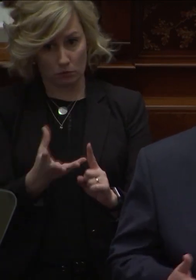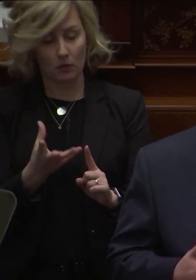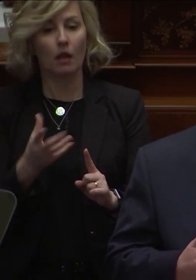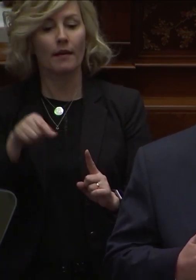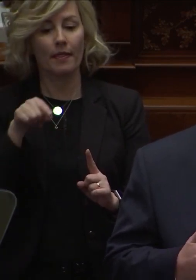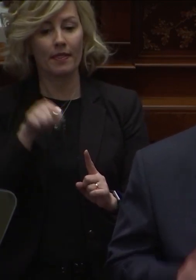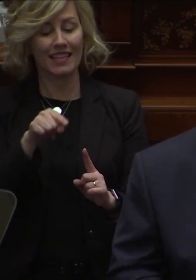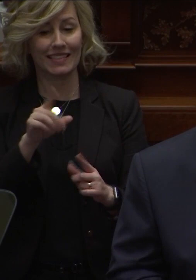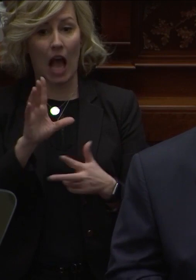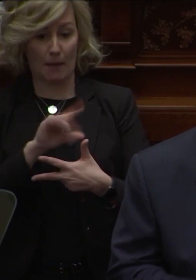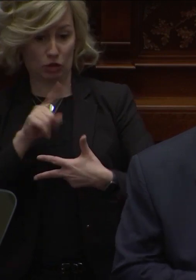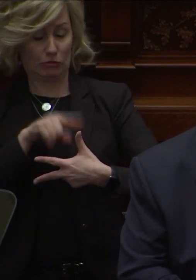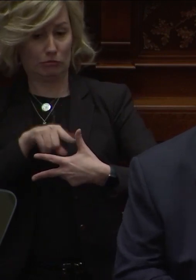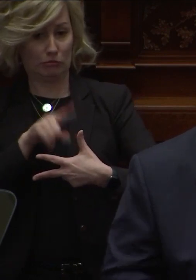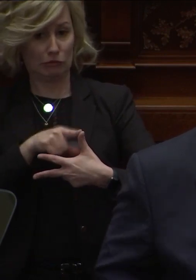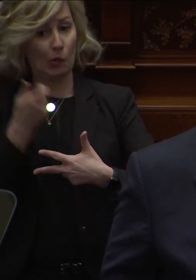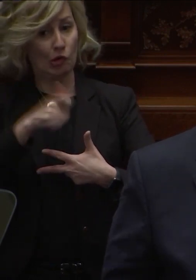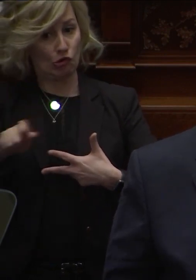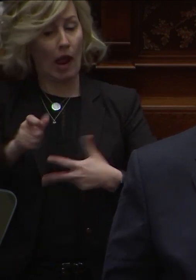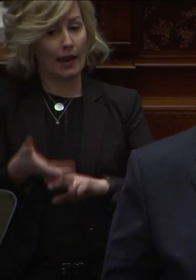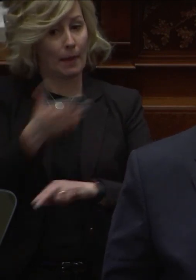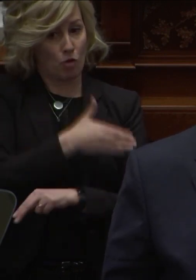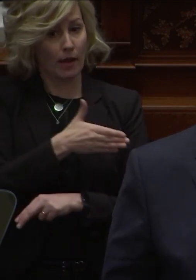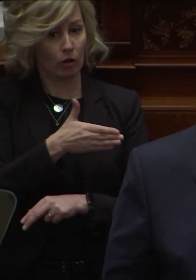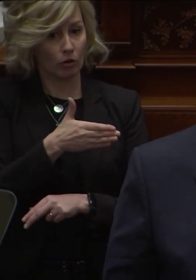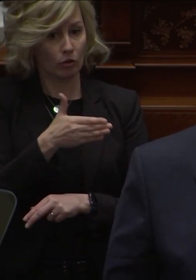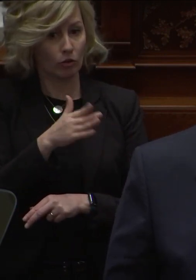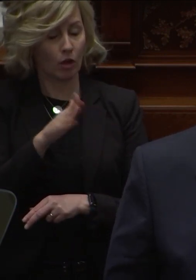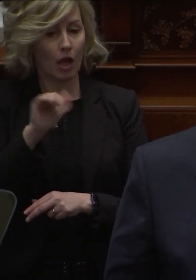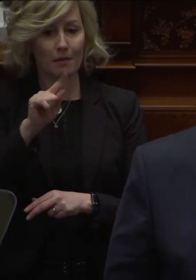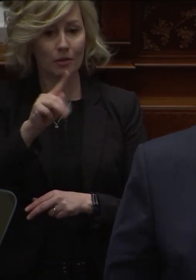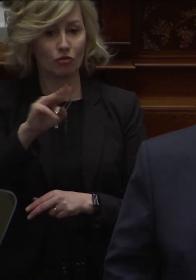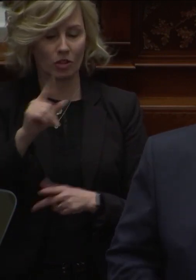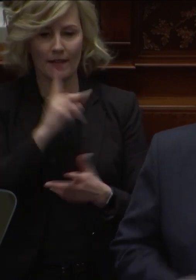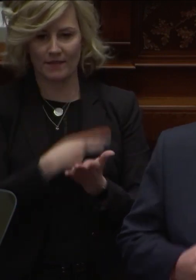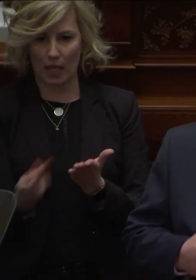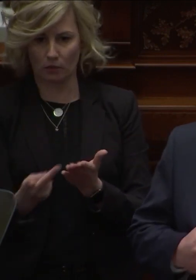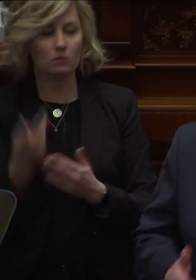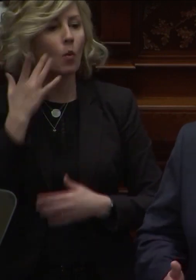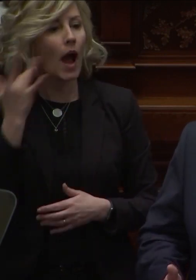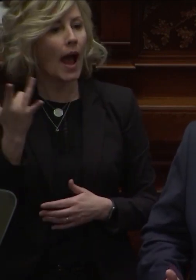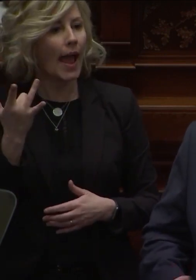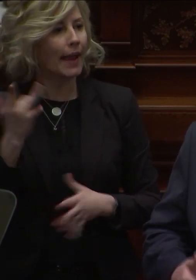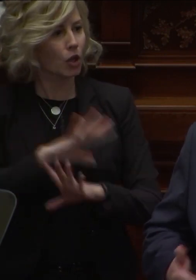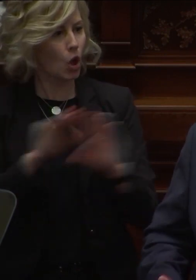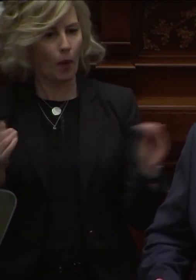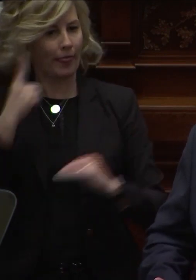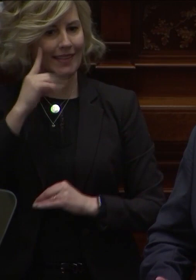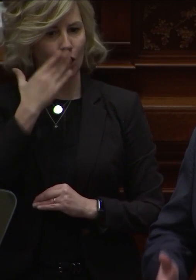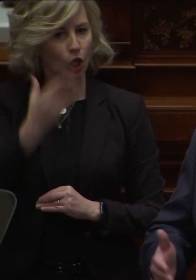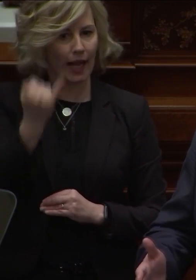COLLEGE, 15% FEWER WORKING PARENTS RECEIVING CHILD CARE ASSISTANCE, AND 15% LESS MONEY FOR OUR LOCAL SCHOOLS WHICH